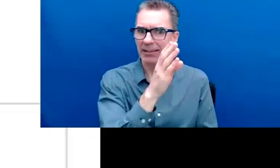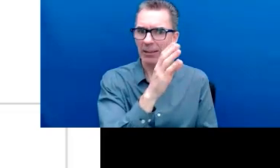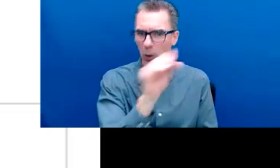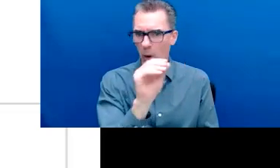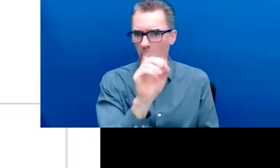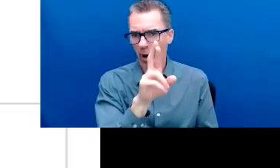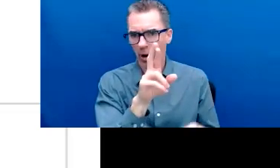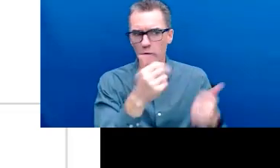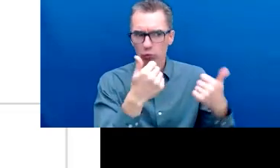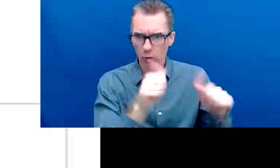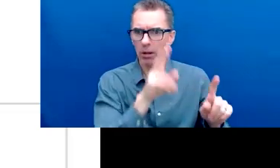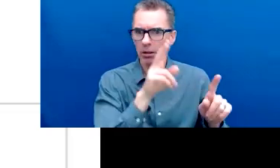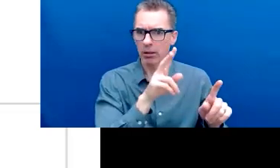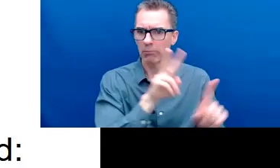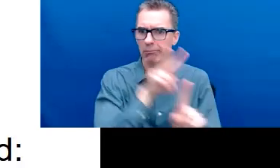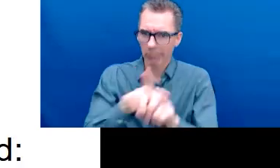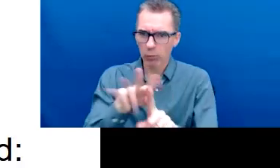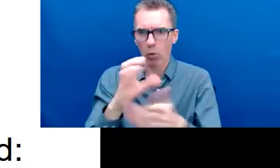your courses. I